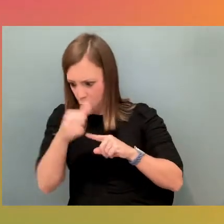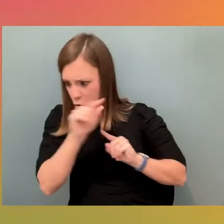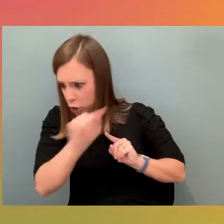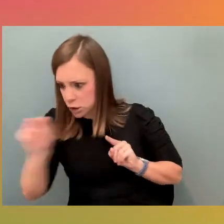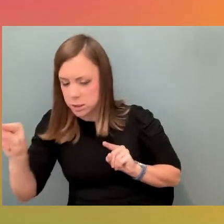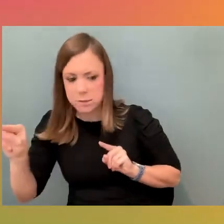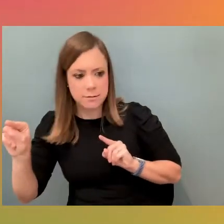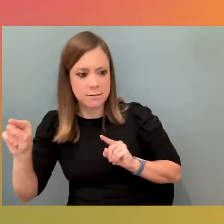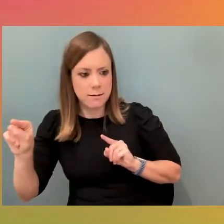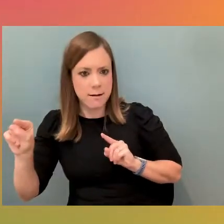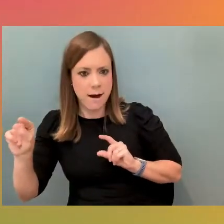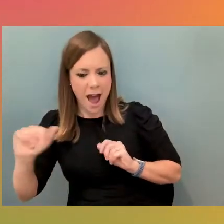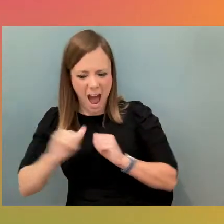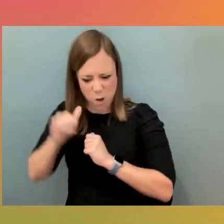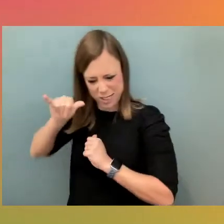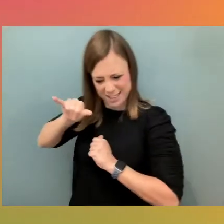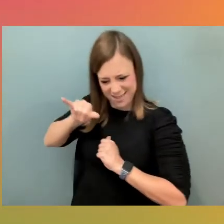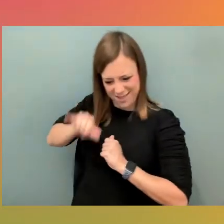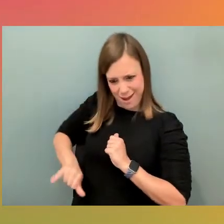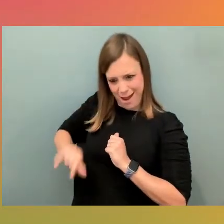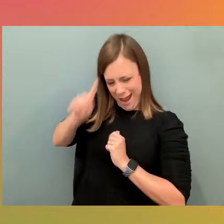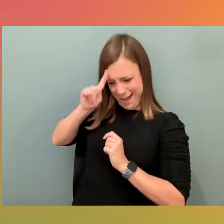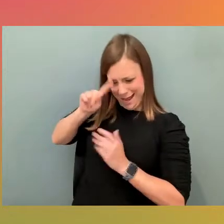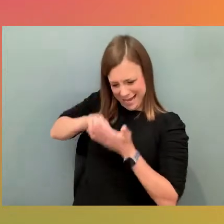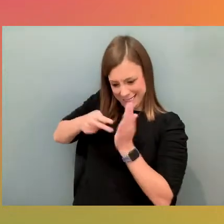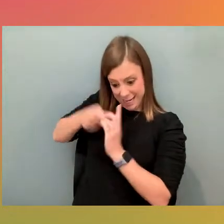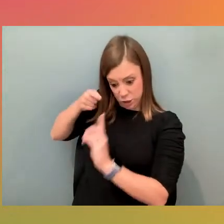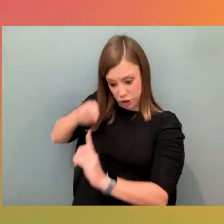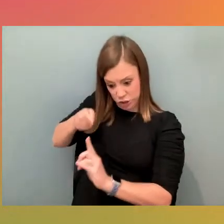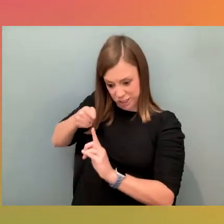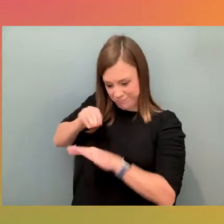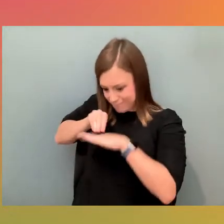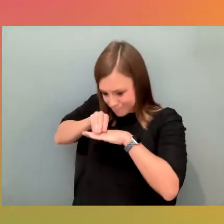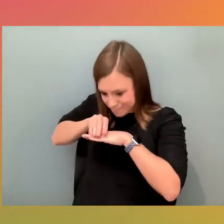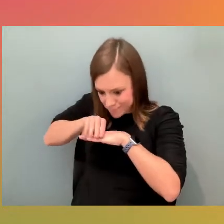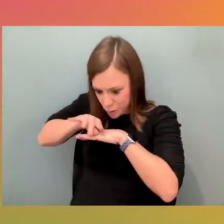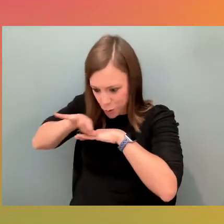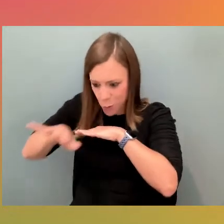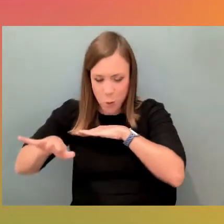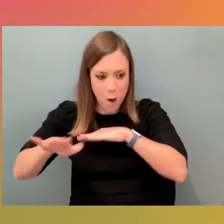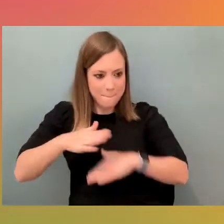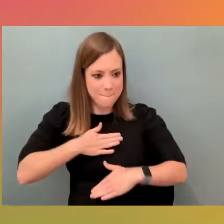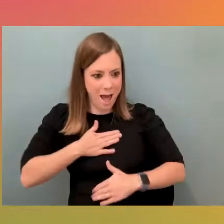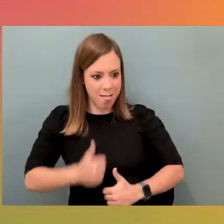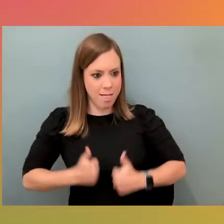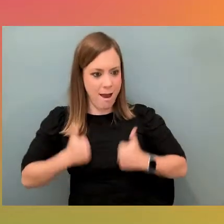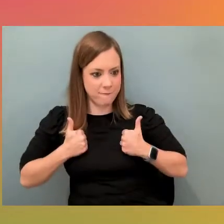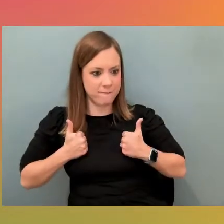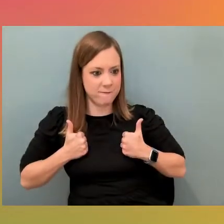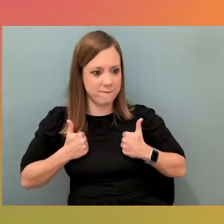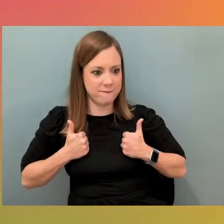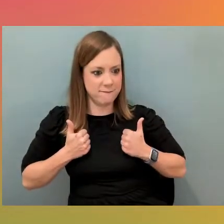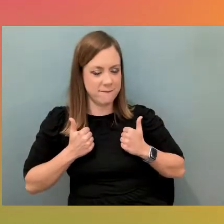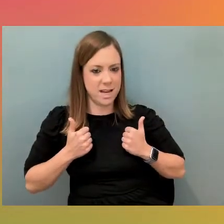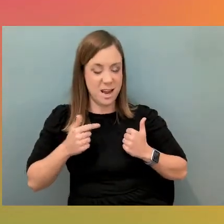YOURSELF, WHAT ARE YOU THINKING